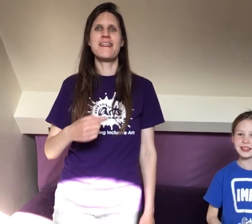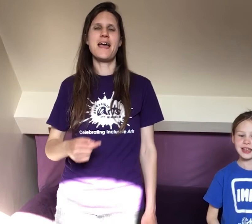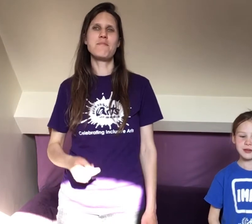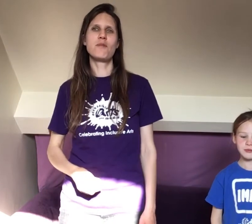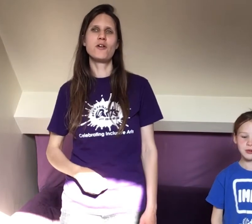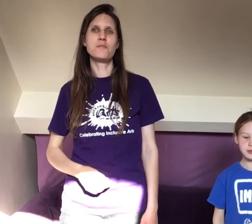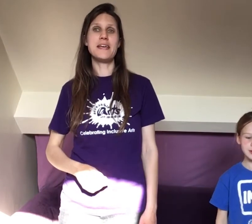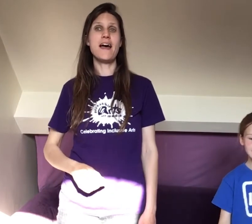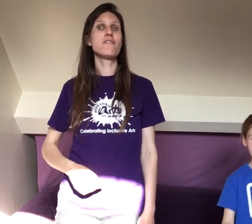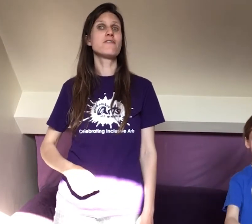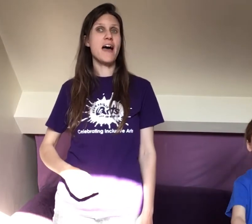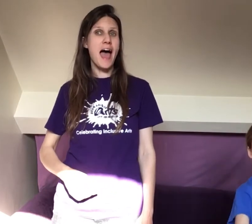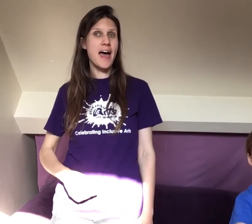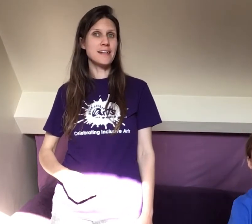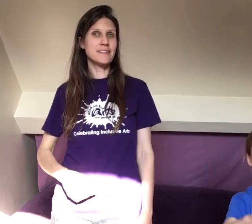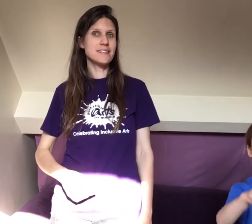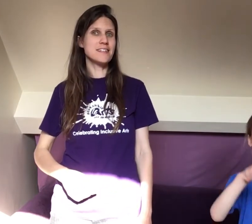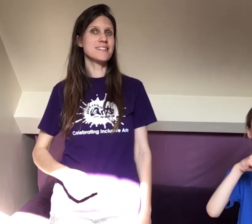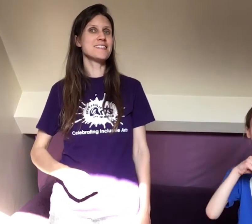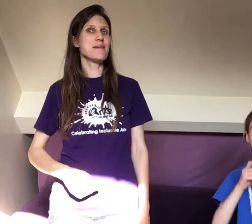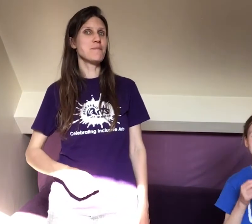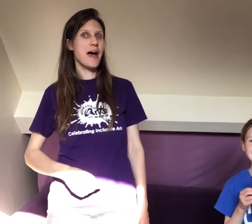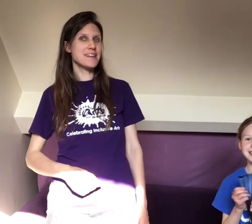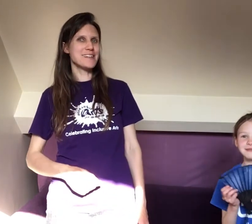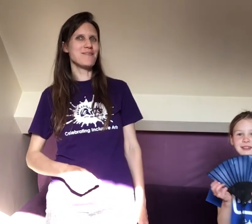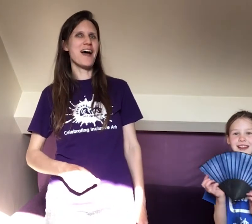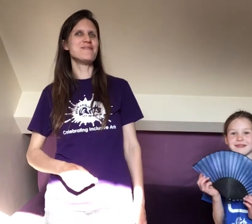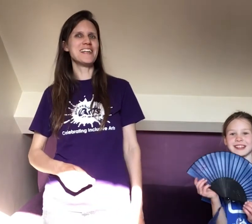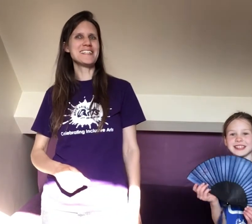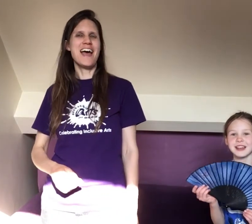They brought me a fan, just imagine my bliss,